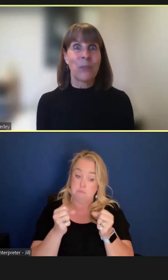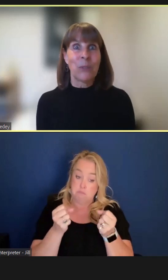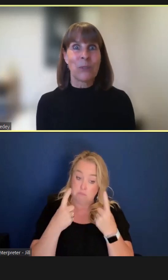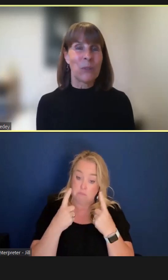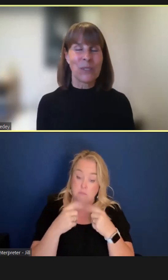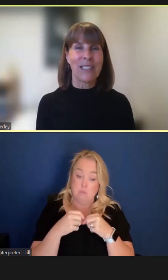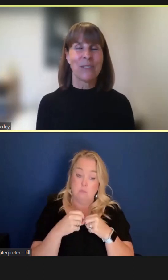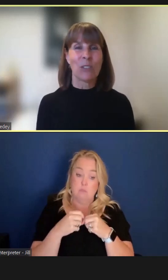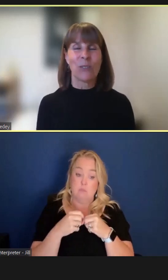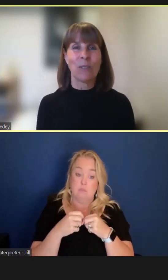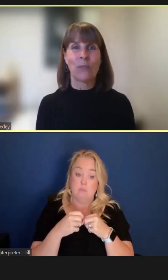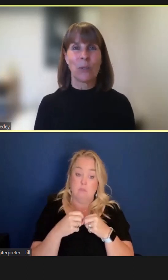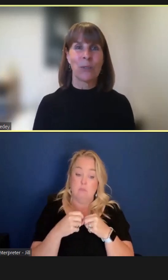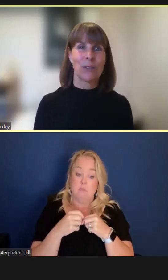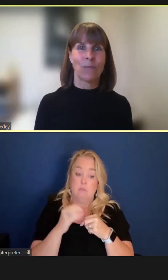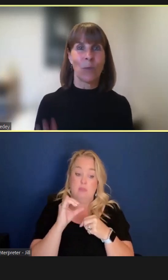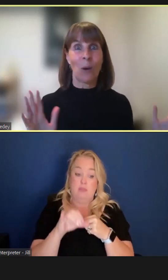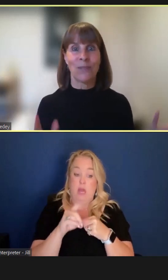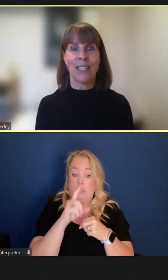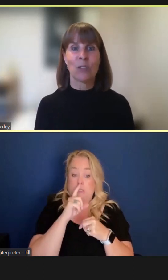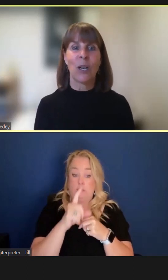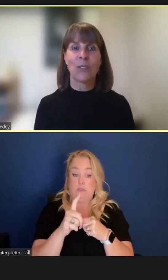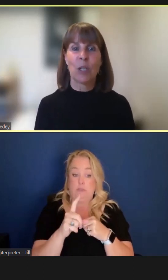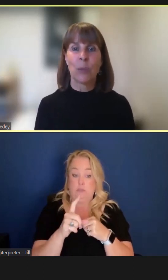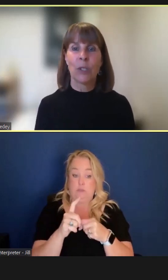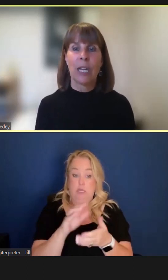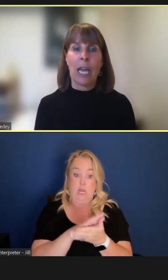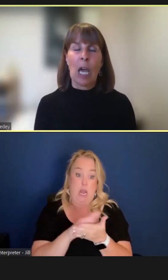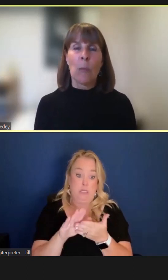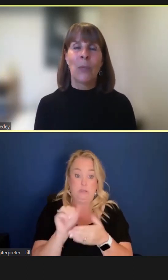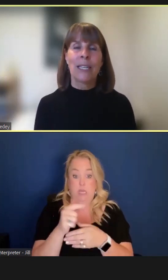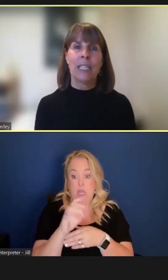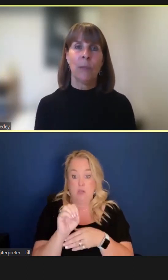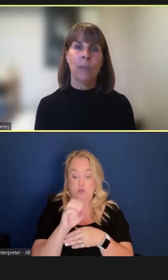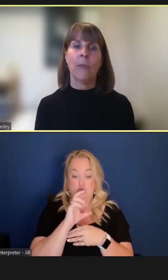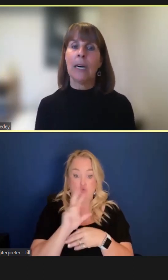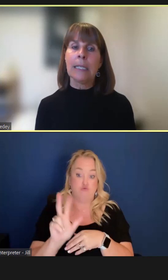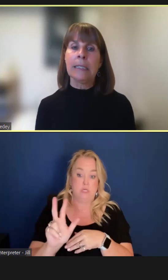old is kind of a straightforward round nice round number but keep in mind that